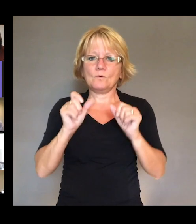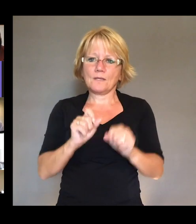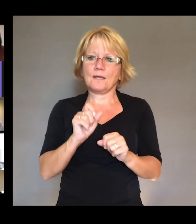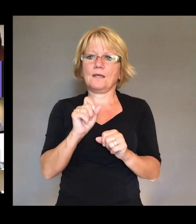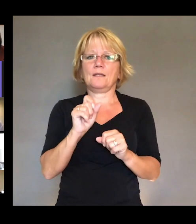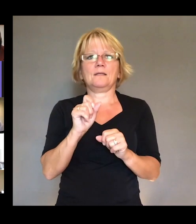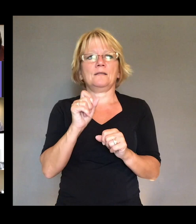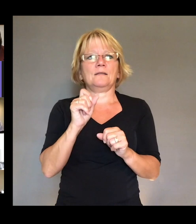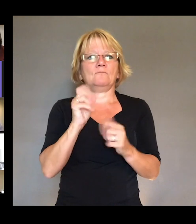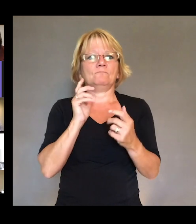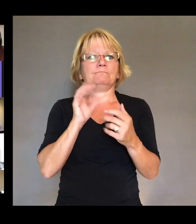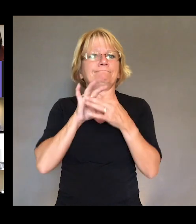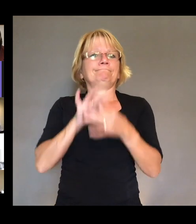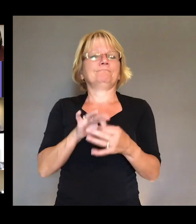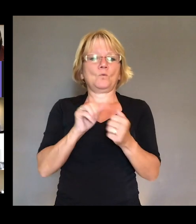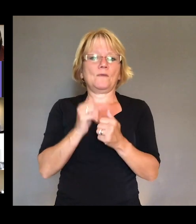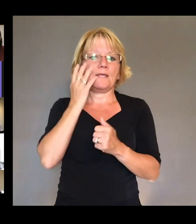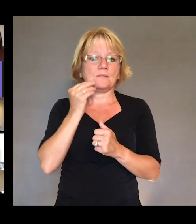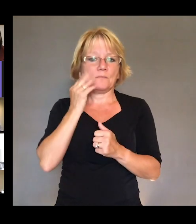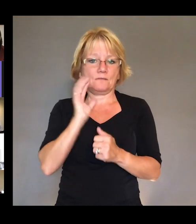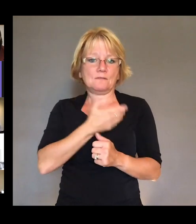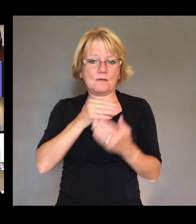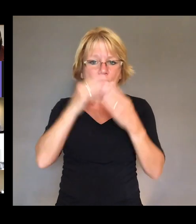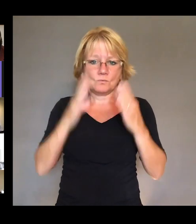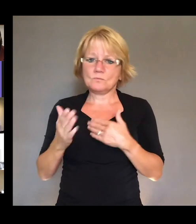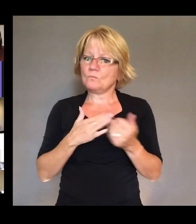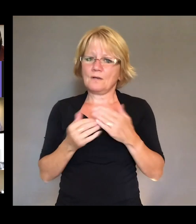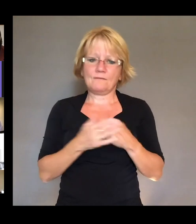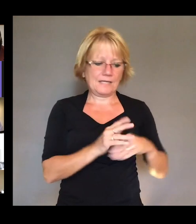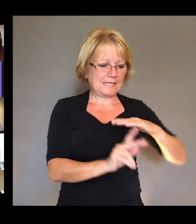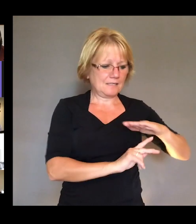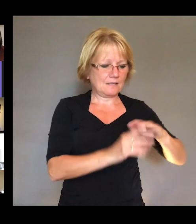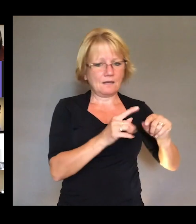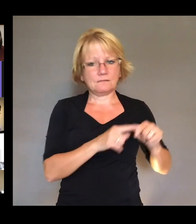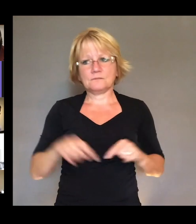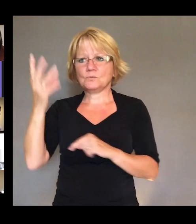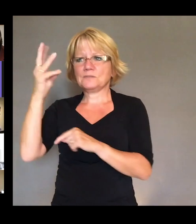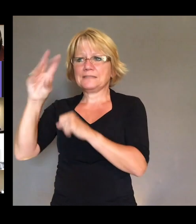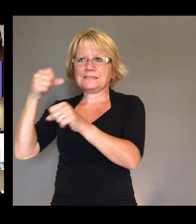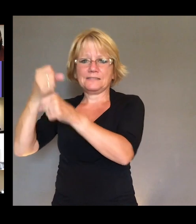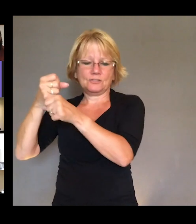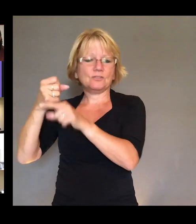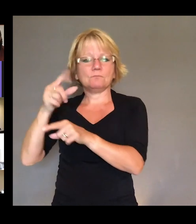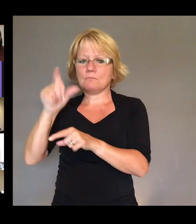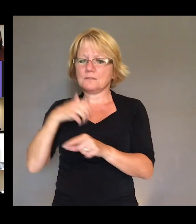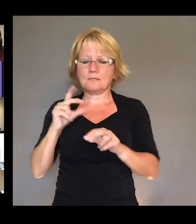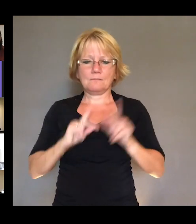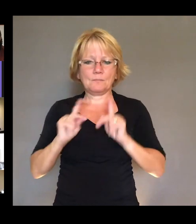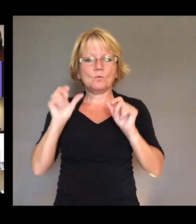who are able to speak to the experiences that a lot of our students, no matter where K-16, we have to have individuals who can speak